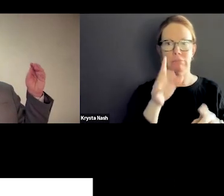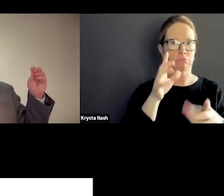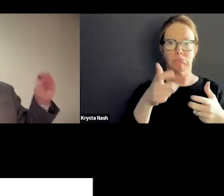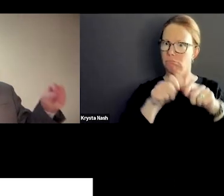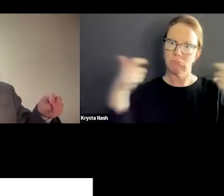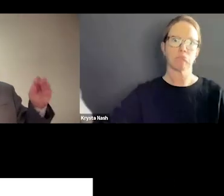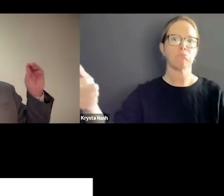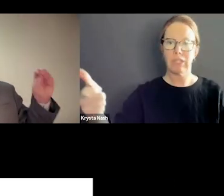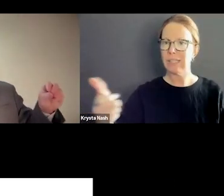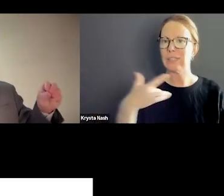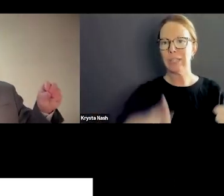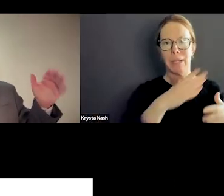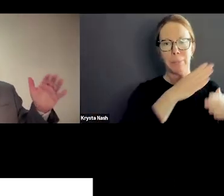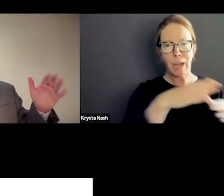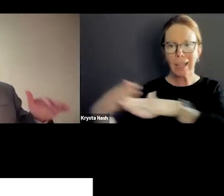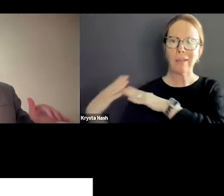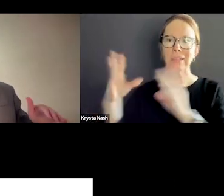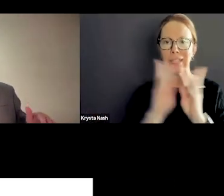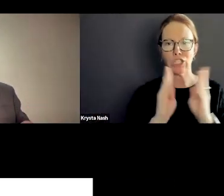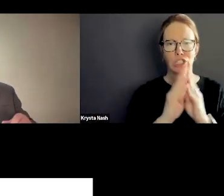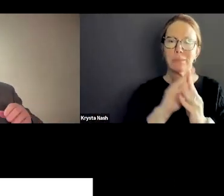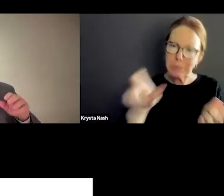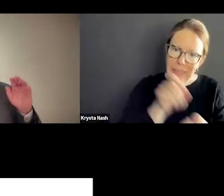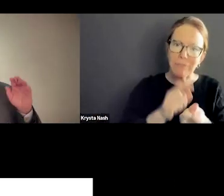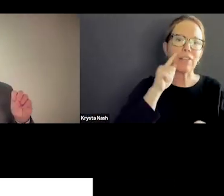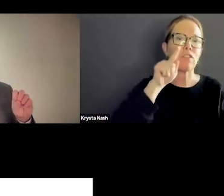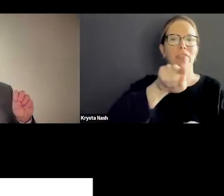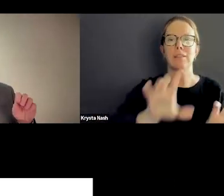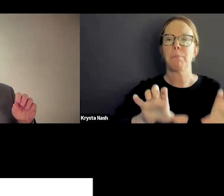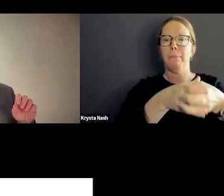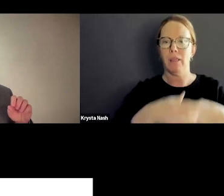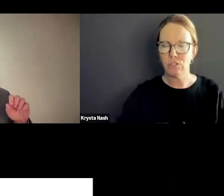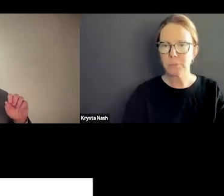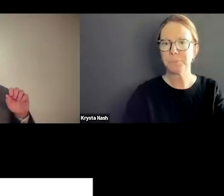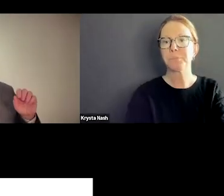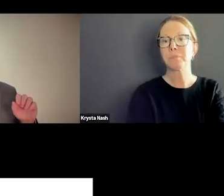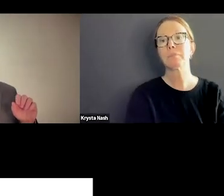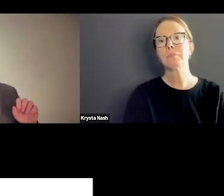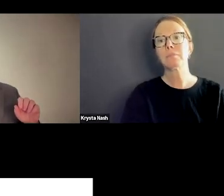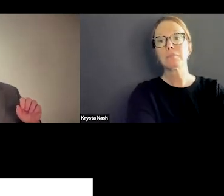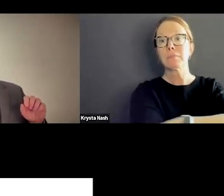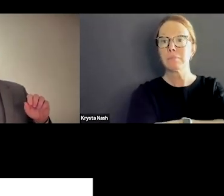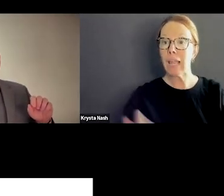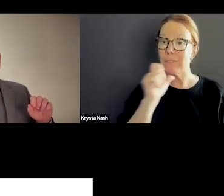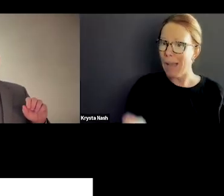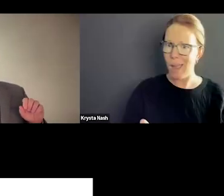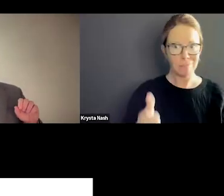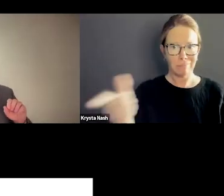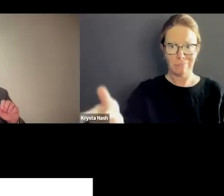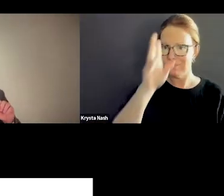normally breakout sessions specifically for this particular population. And if there's not, please create your own. And and and ask yourself